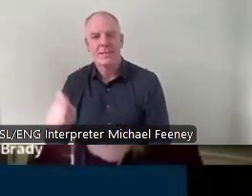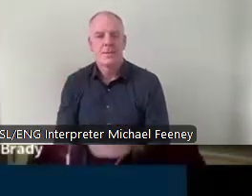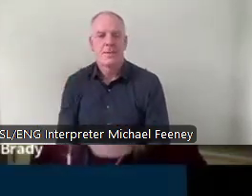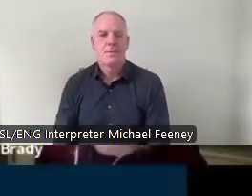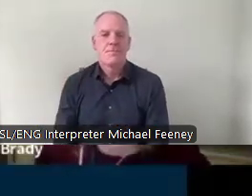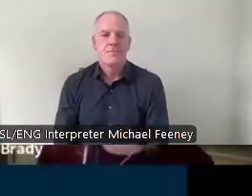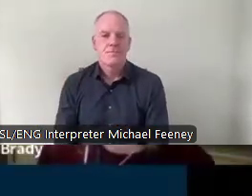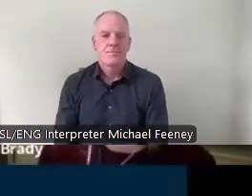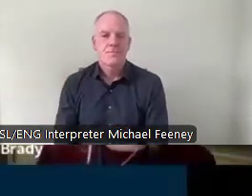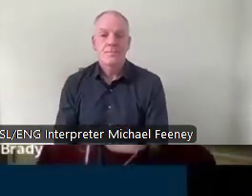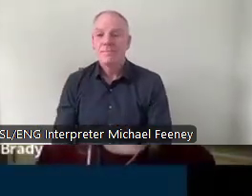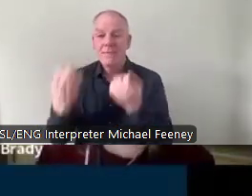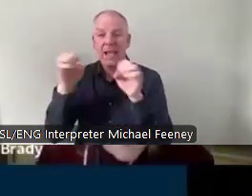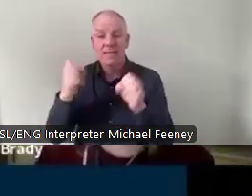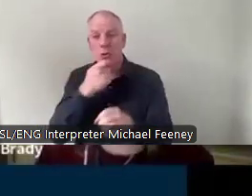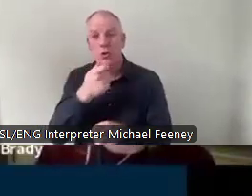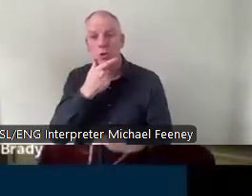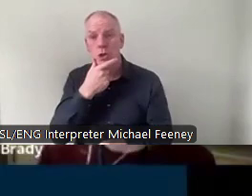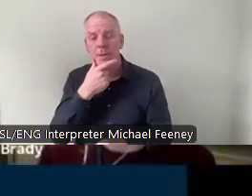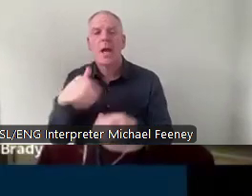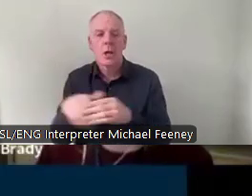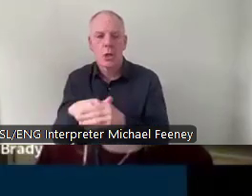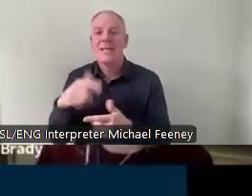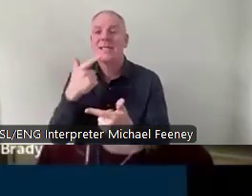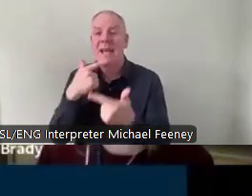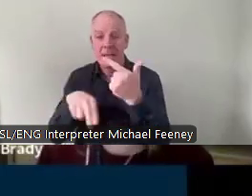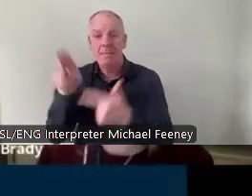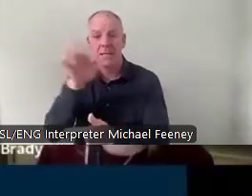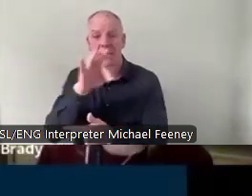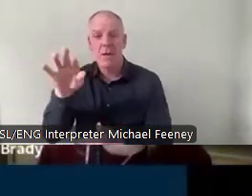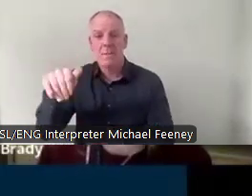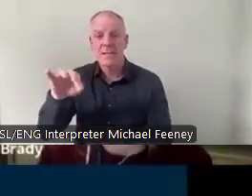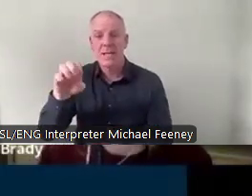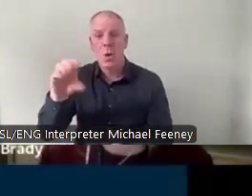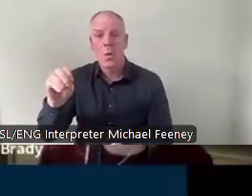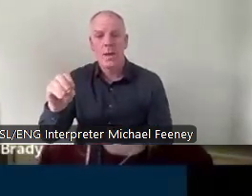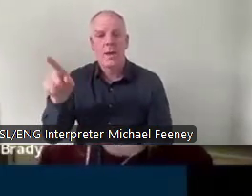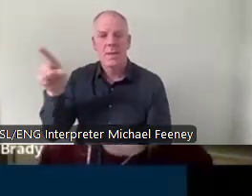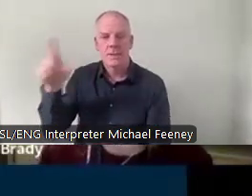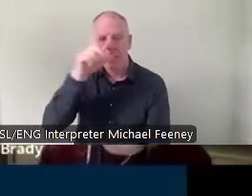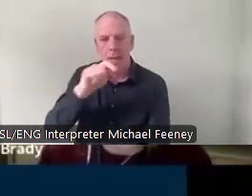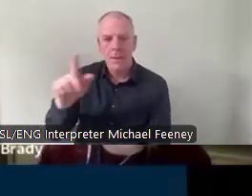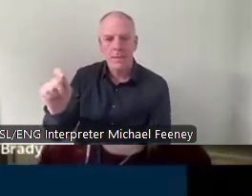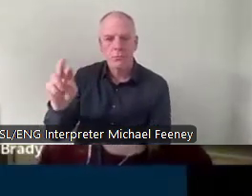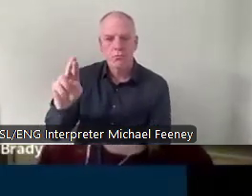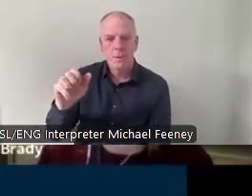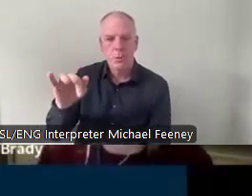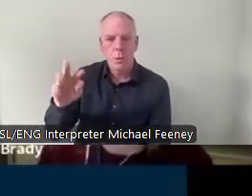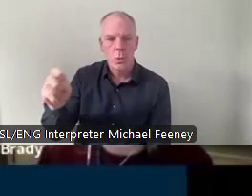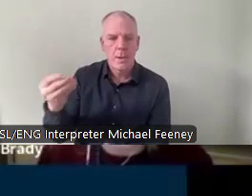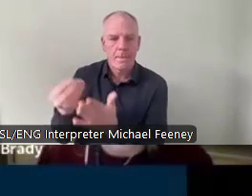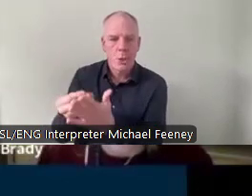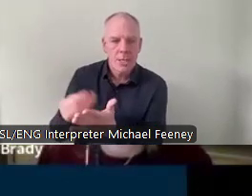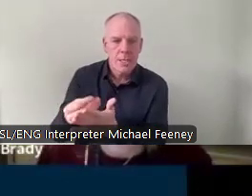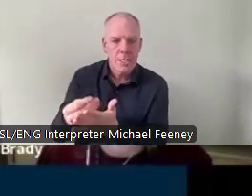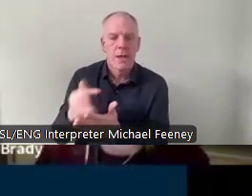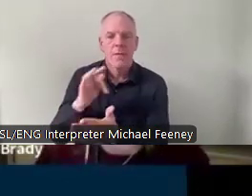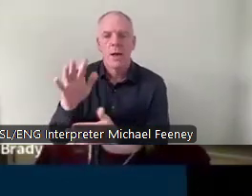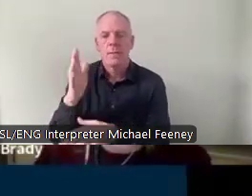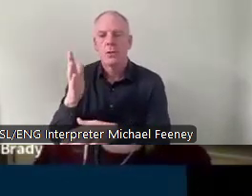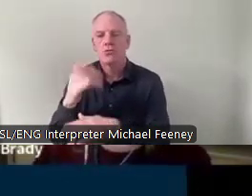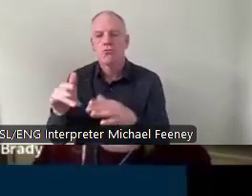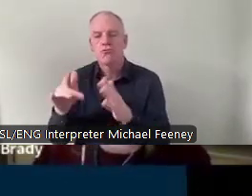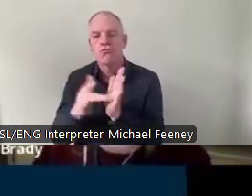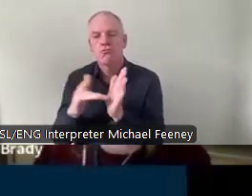exhibition here in Dublin includes a second work by Mazzolino, The Tribute Money from the collection of Christ Church Picture Gallery, in the University of Oxford. Close